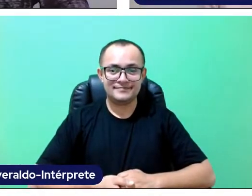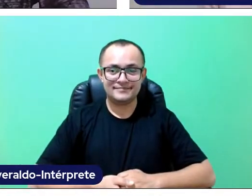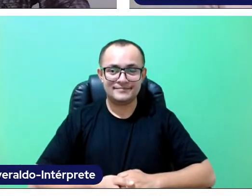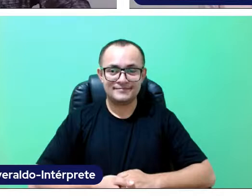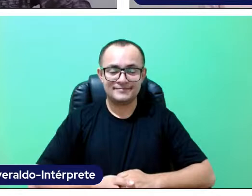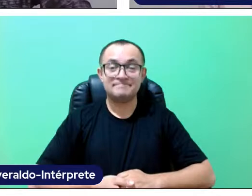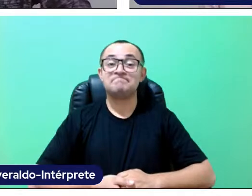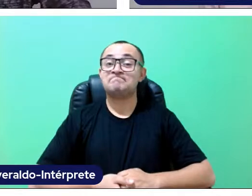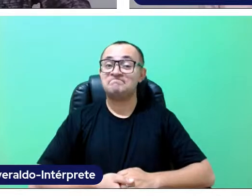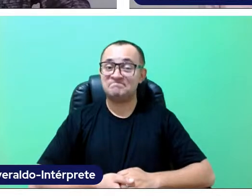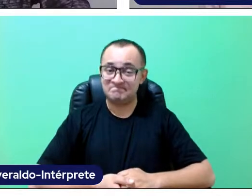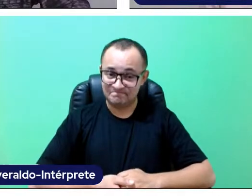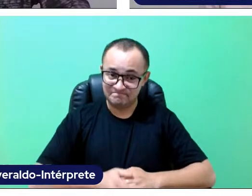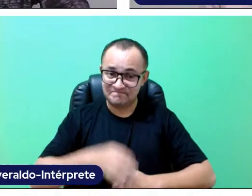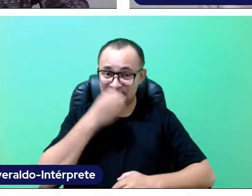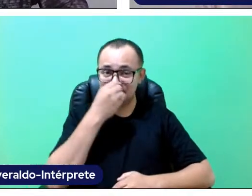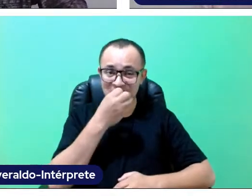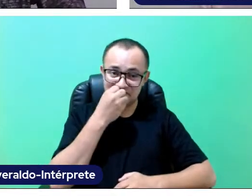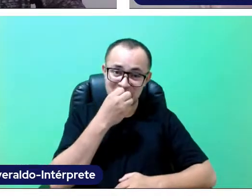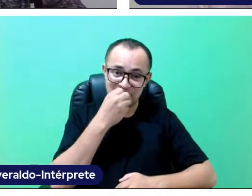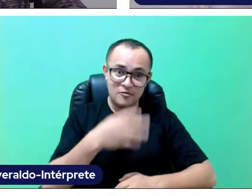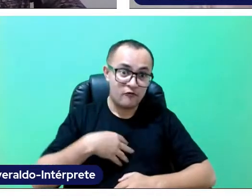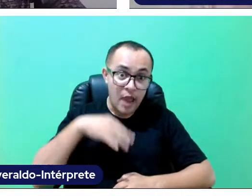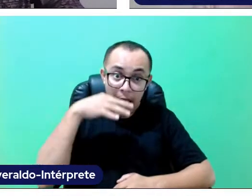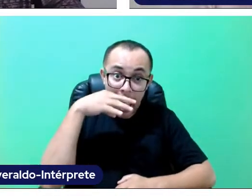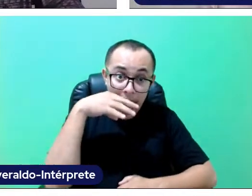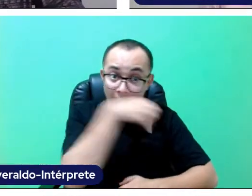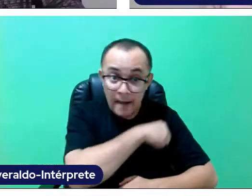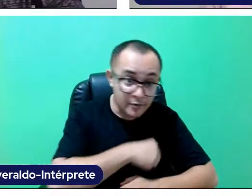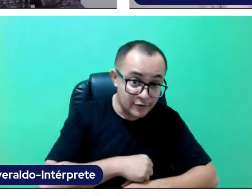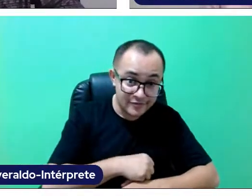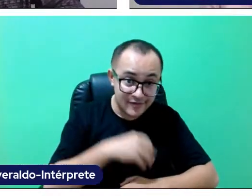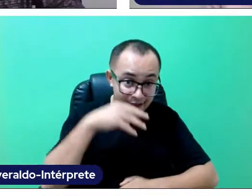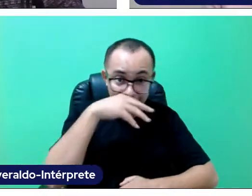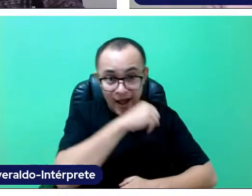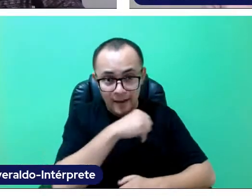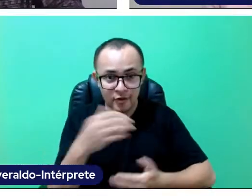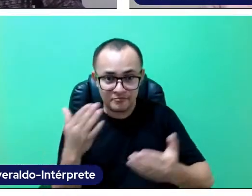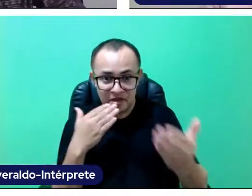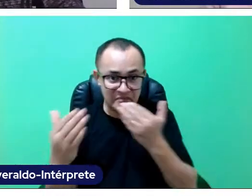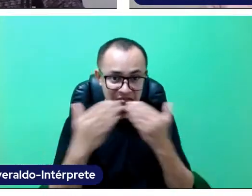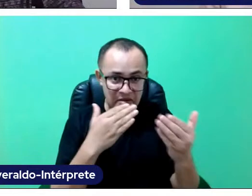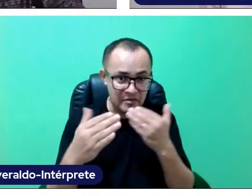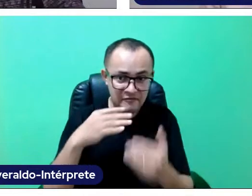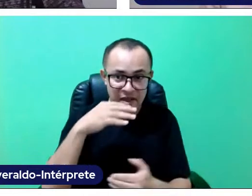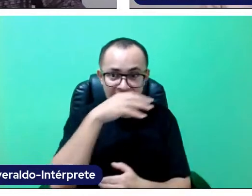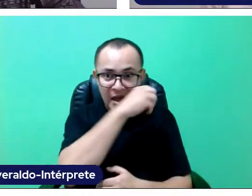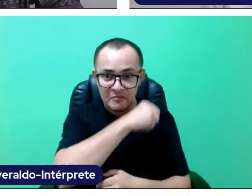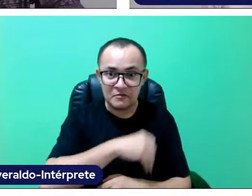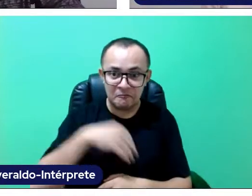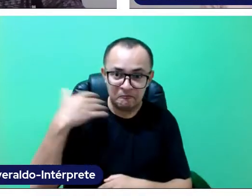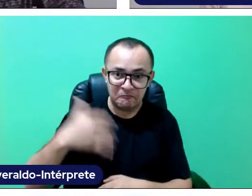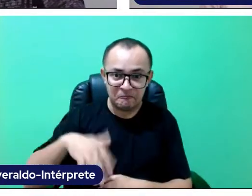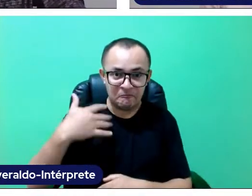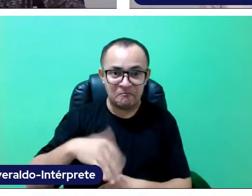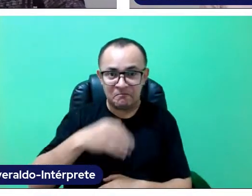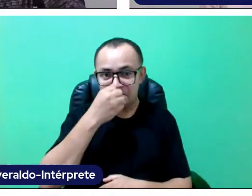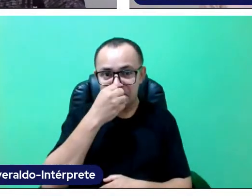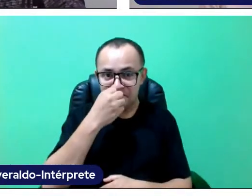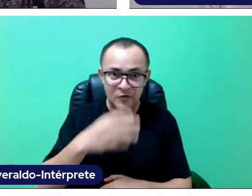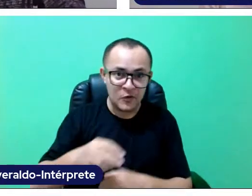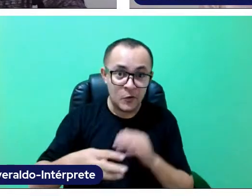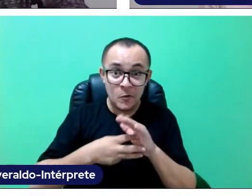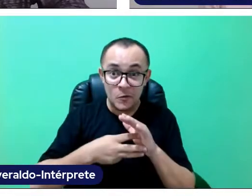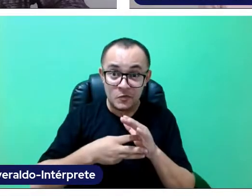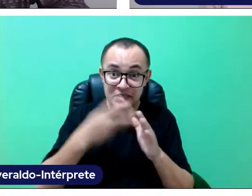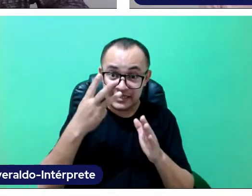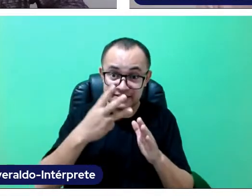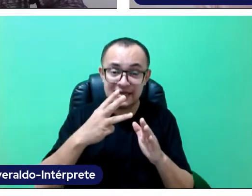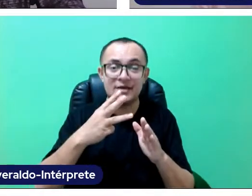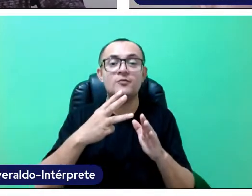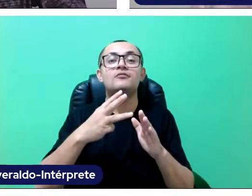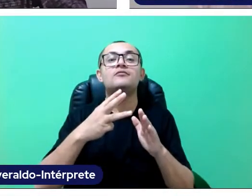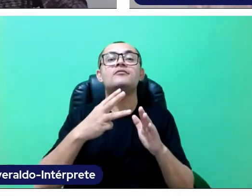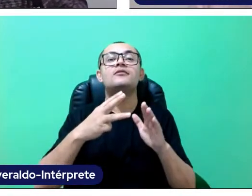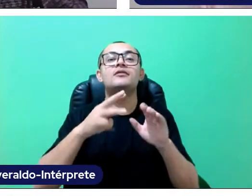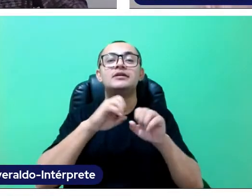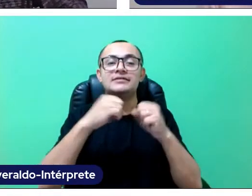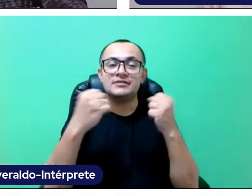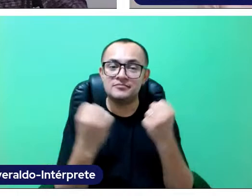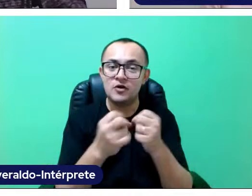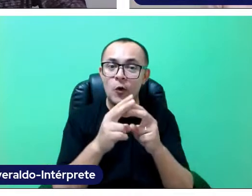What a marvelous time righ, Breno? It went by so quickly our whole conversation. Our Third Online Educational Symposium started very good, and it is only starting.